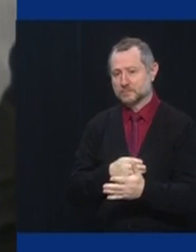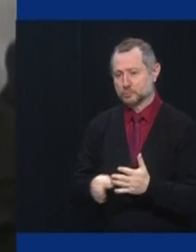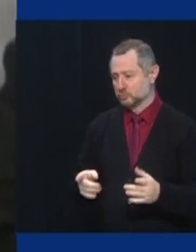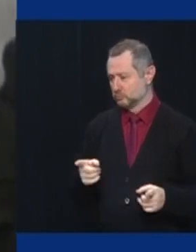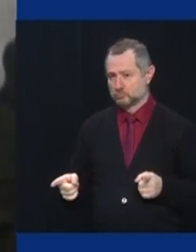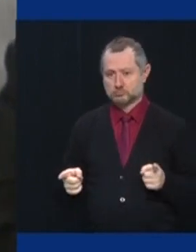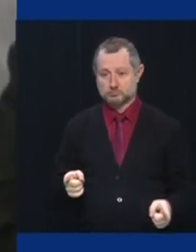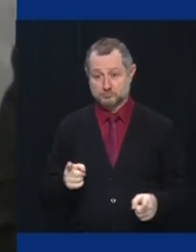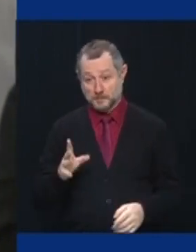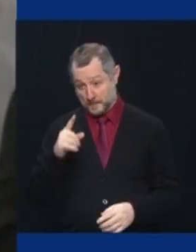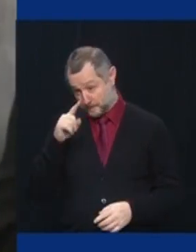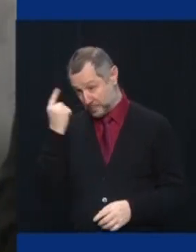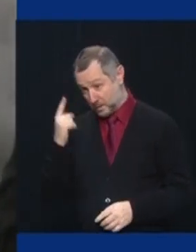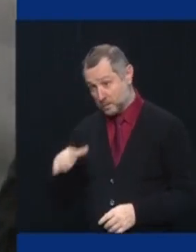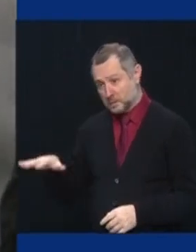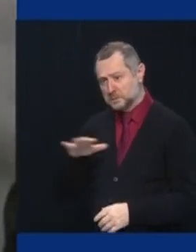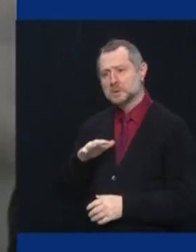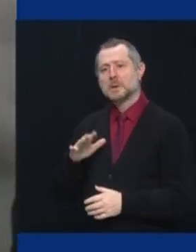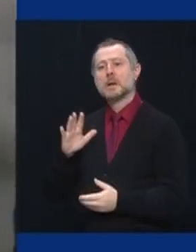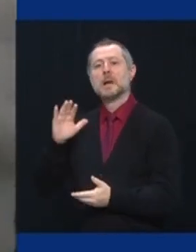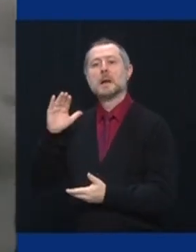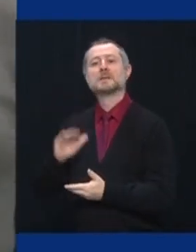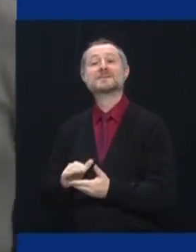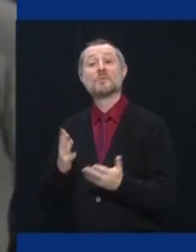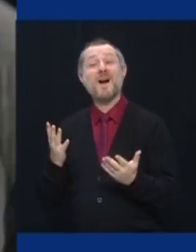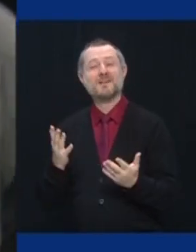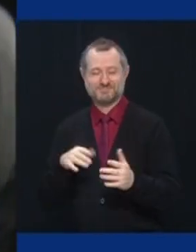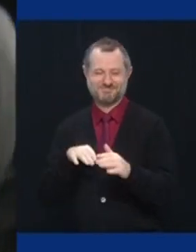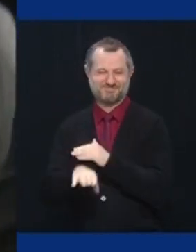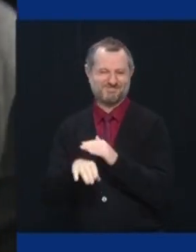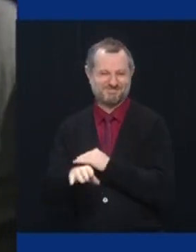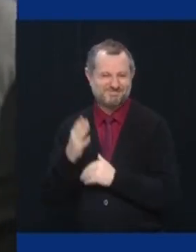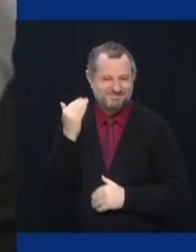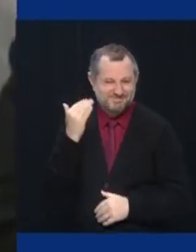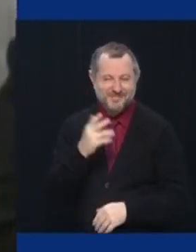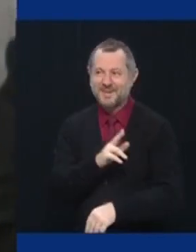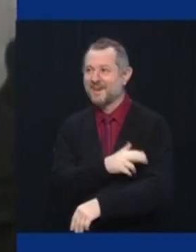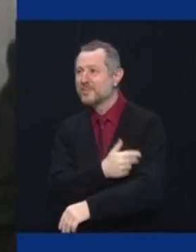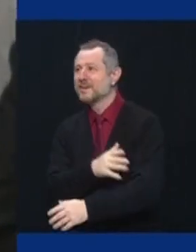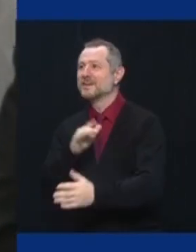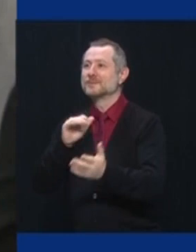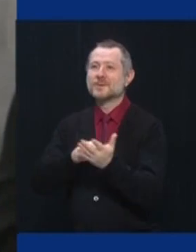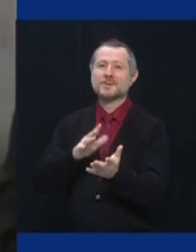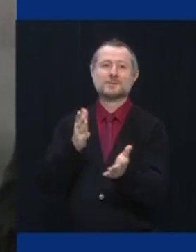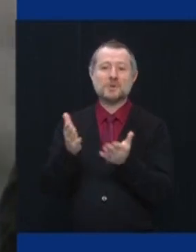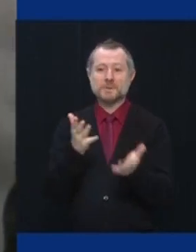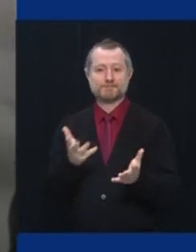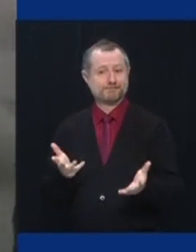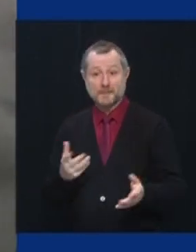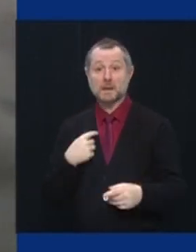JUST THINK ABOUT THAT. COVID DISCRIMINATES.